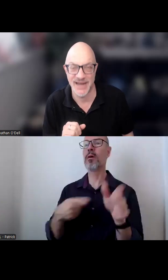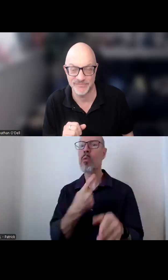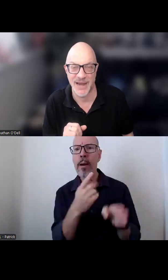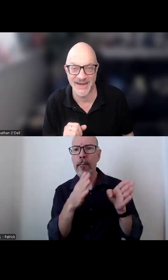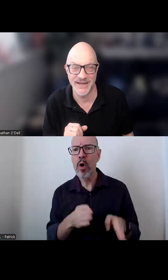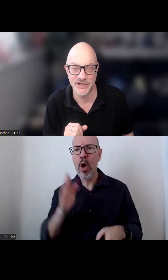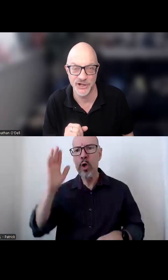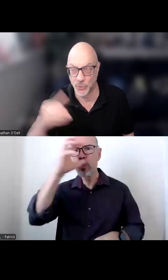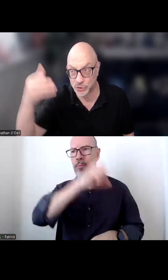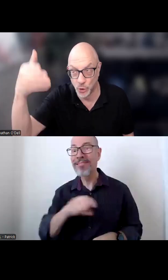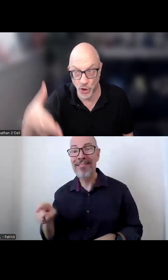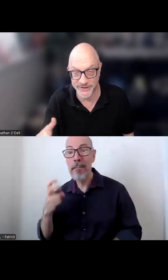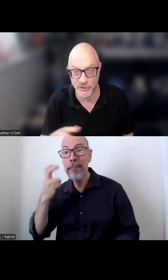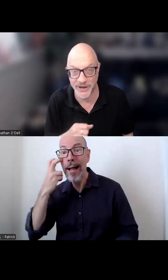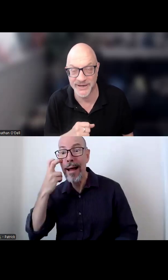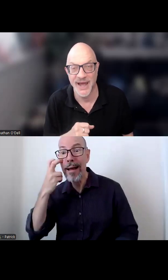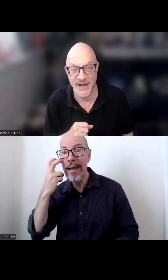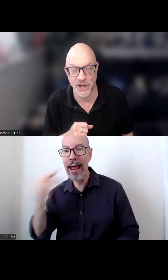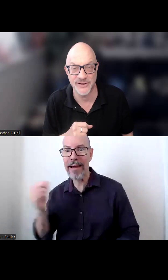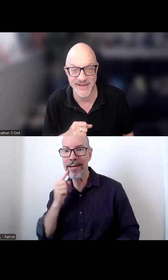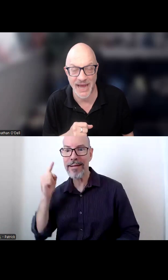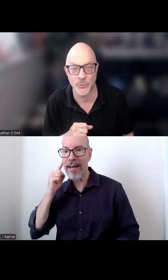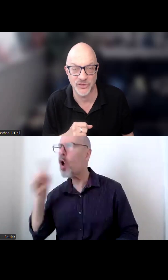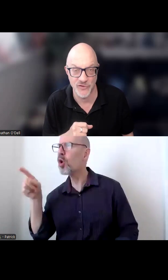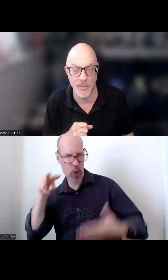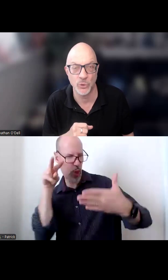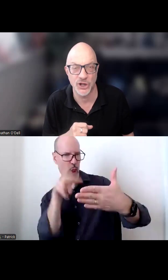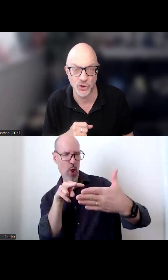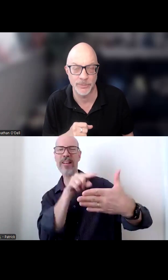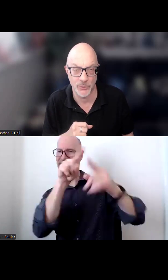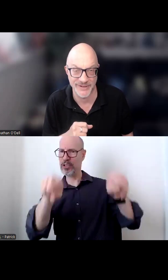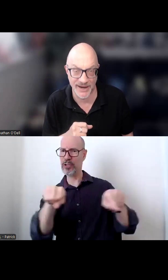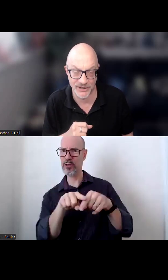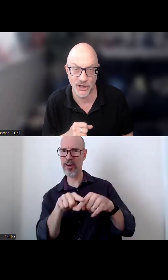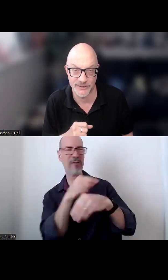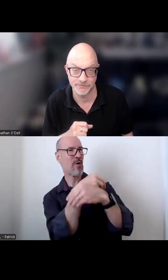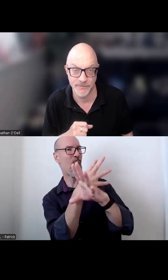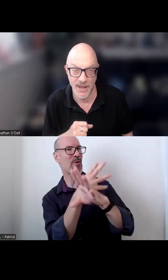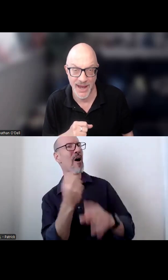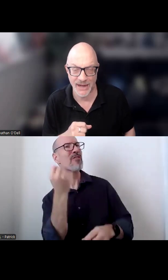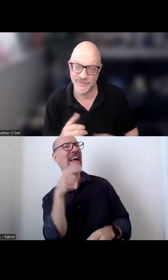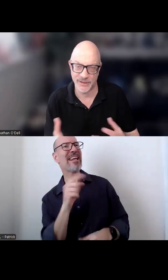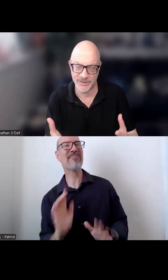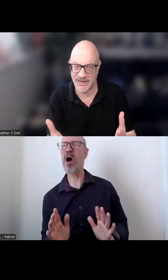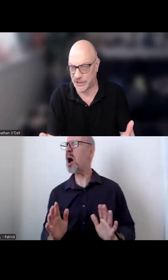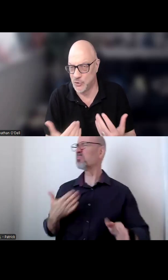Somebody at the hospital was expecting a Deaf-Blind individual to look at a screen and understand what the remote interpreter was signing on it.